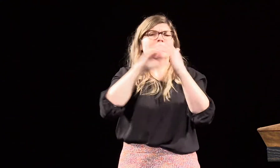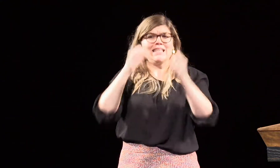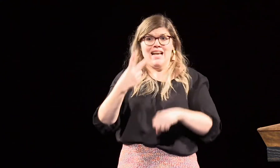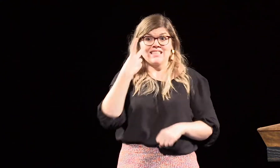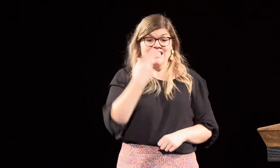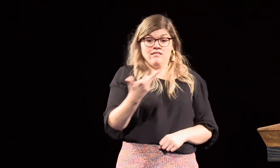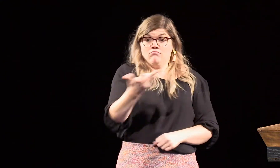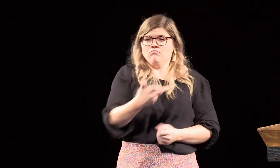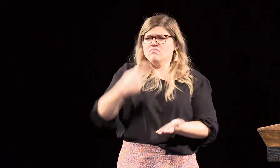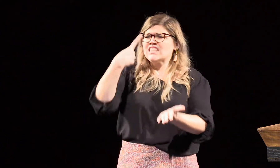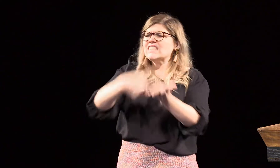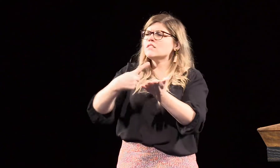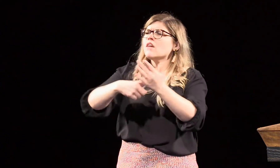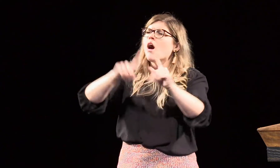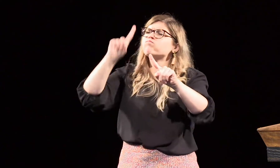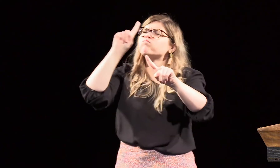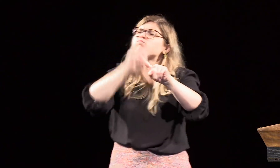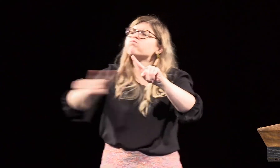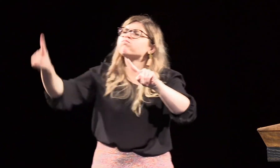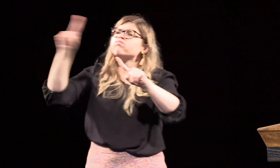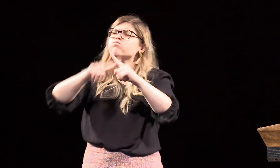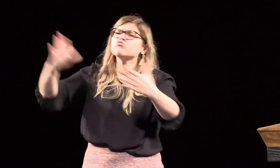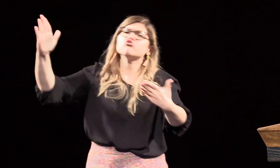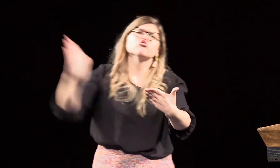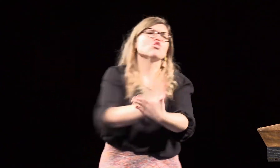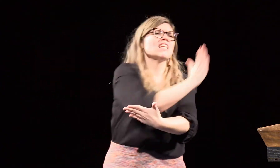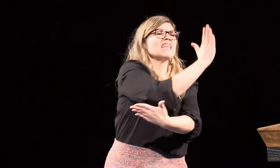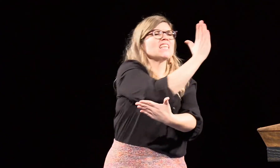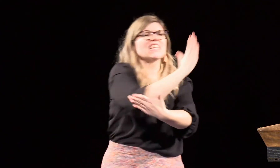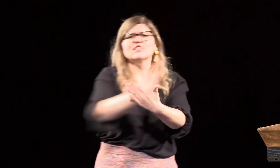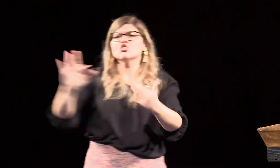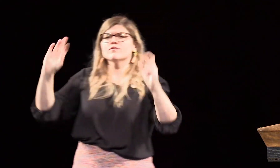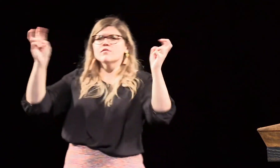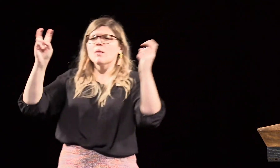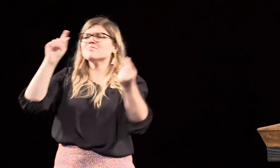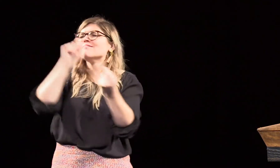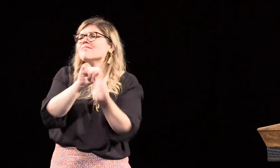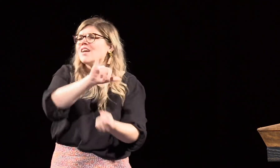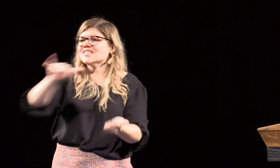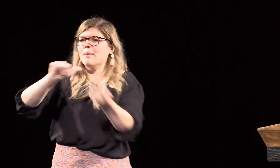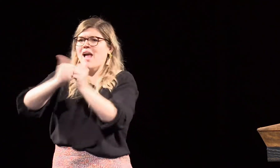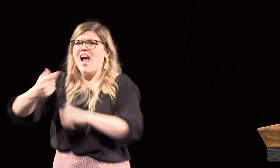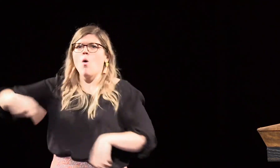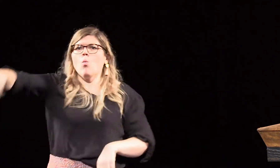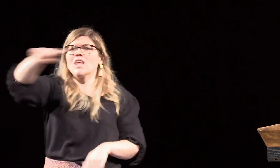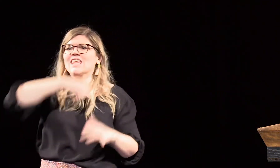So as you can tell through these different examples, the conversation between these 3, again,